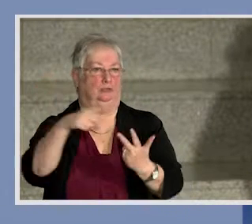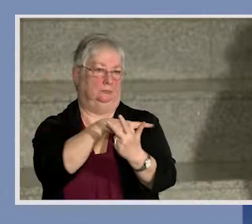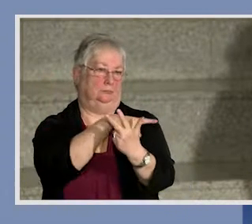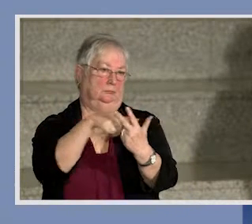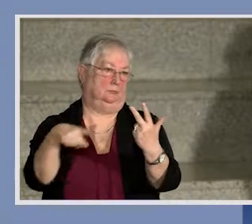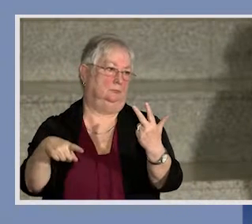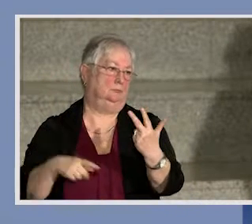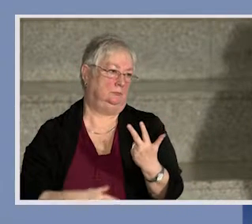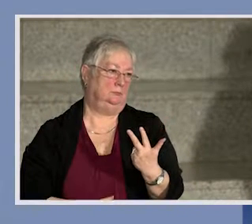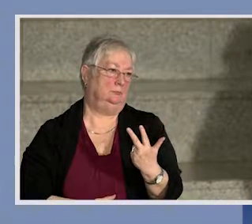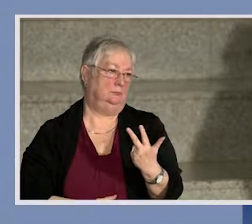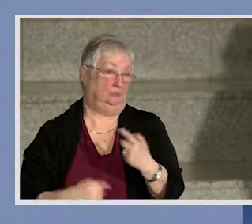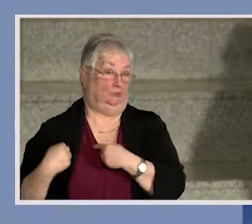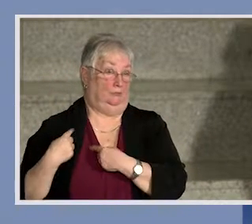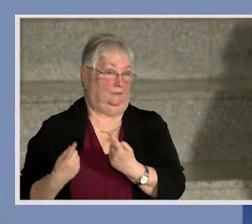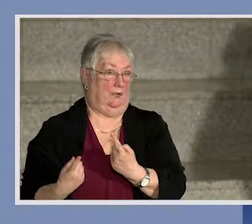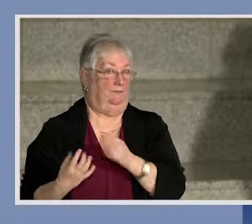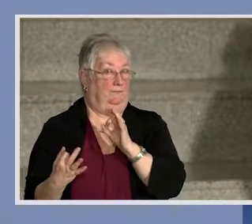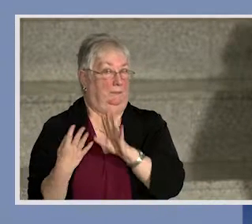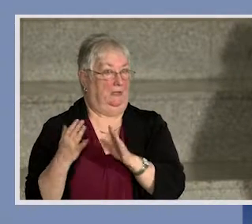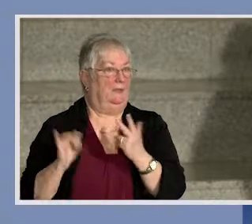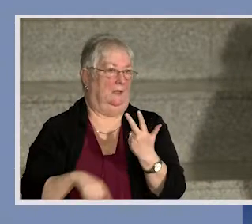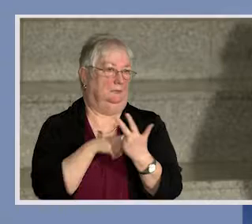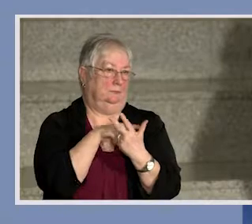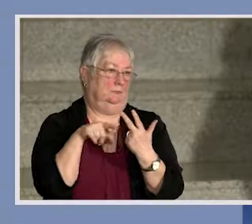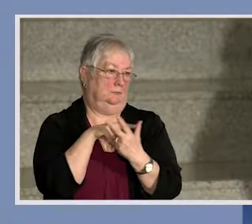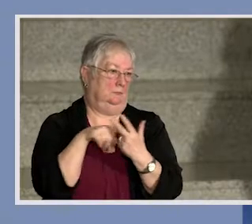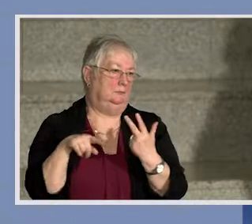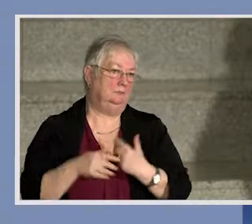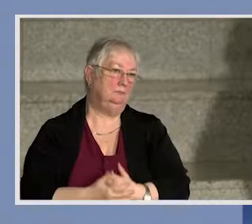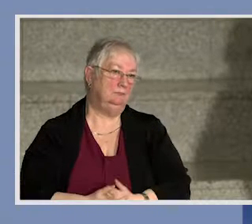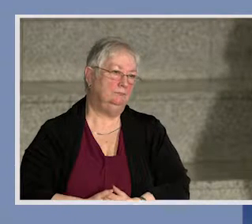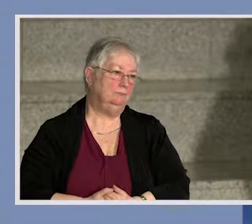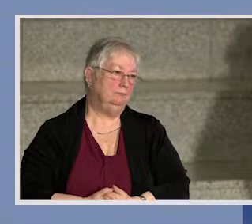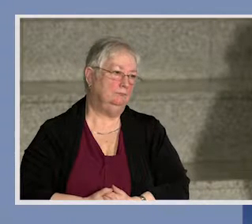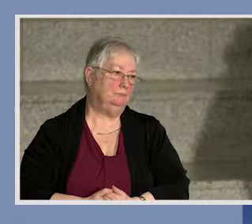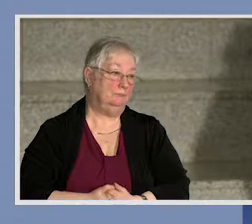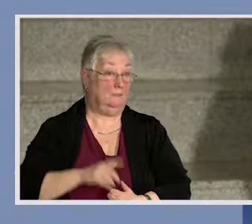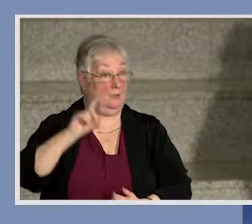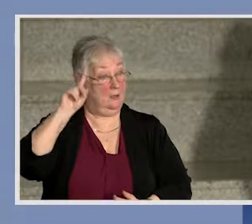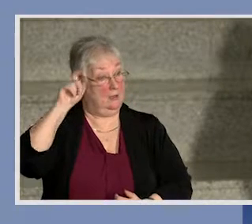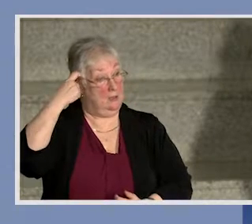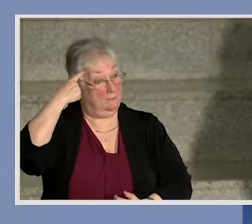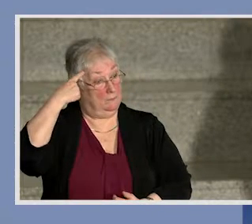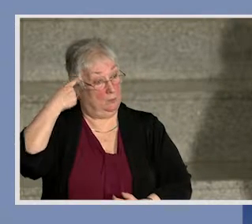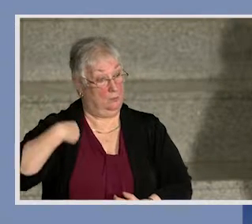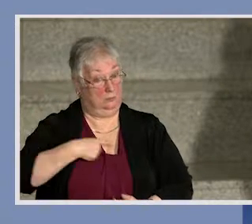FUNCTIONS, THERE IS NO MORE IMPORTANT INVESTMENT THAT WE CAN